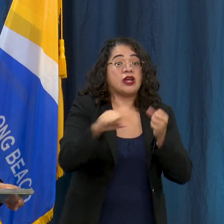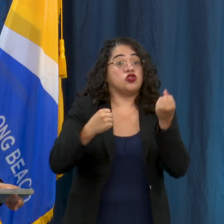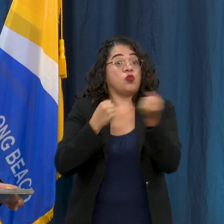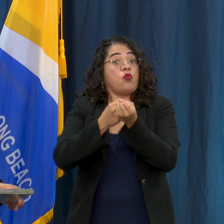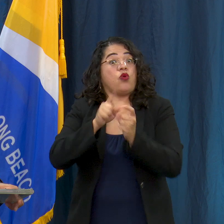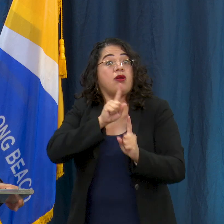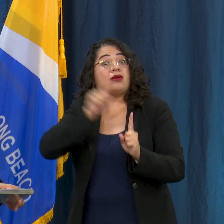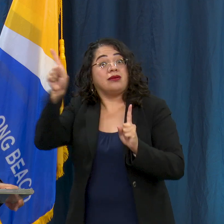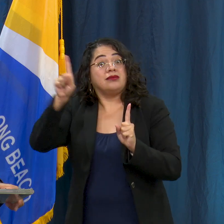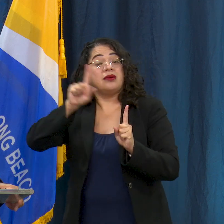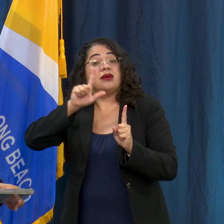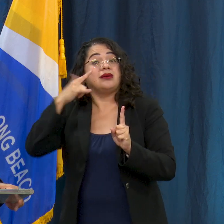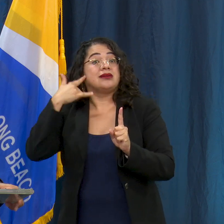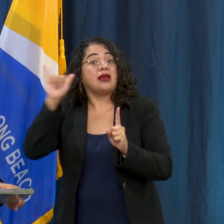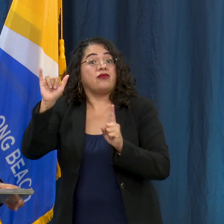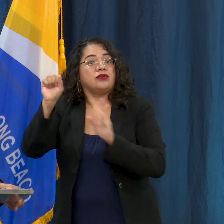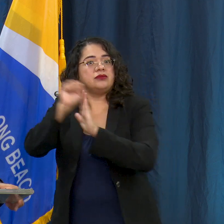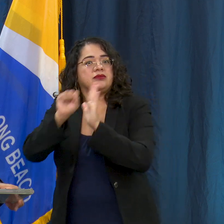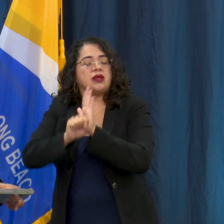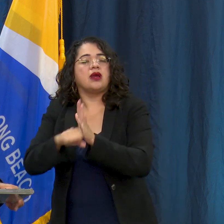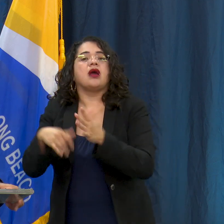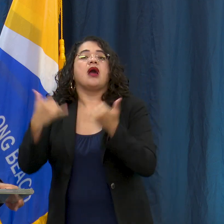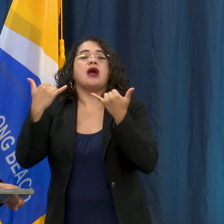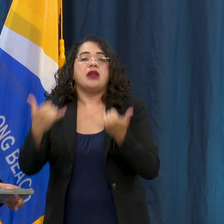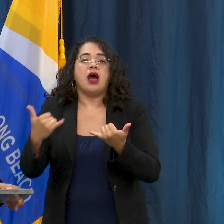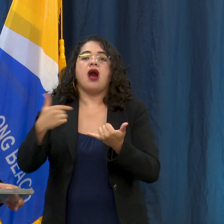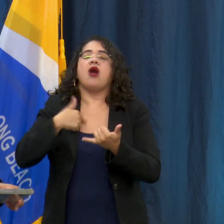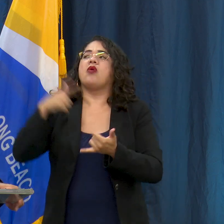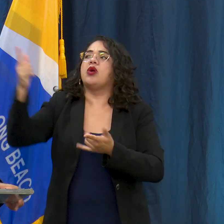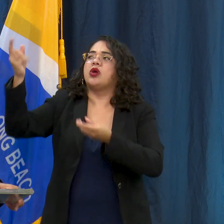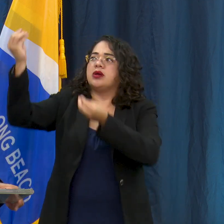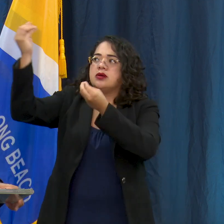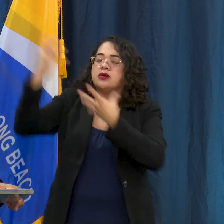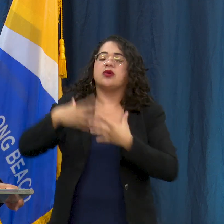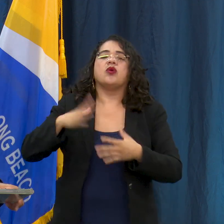Beach to ensure that we're able to pay back these costs and these health costs